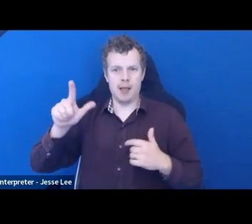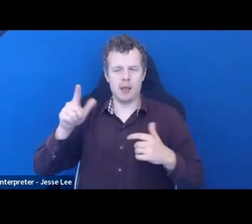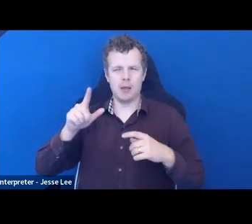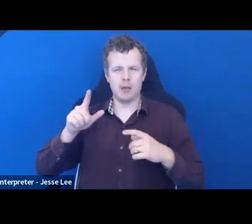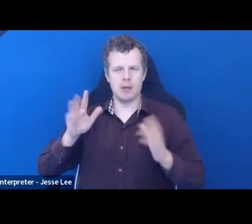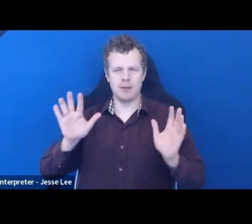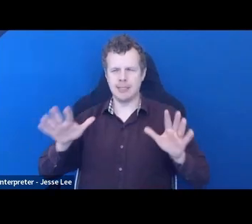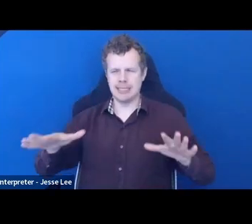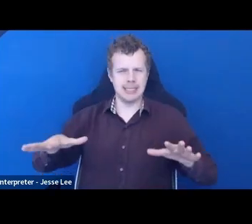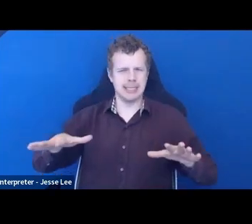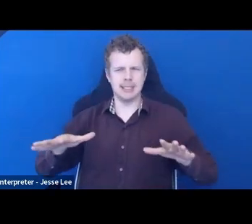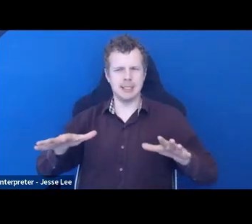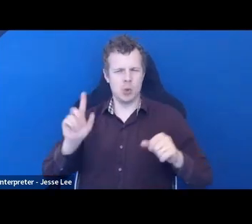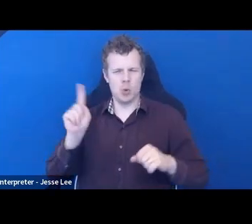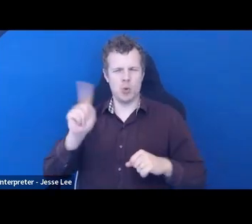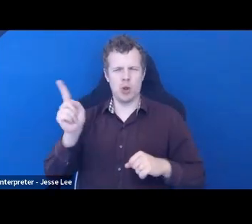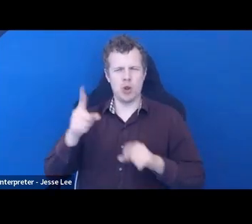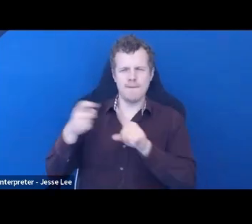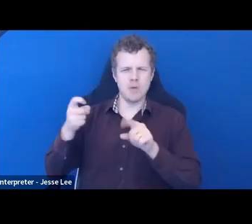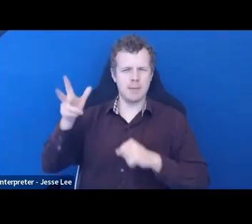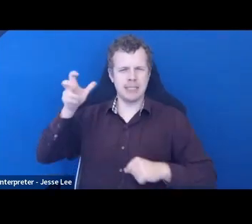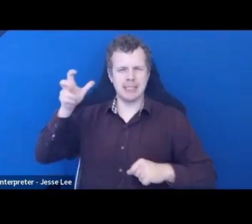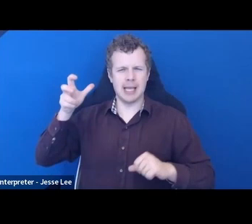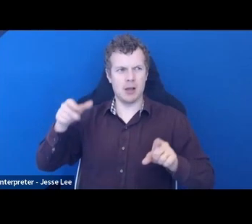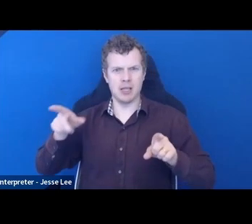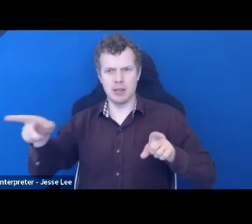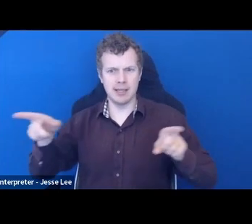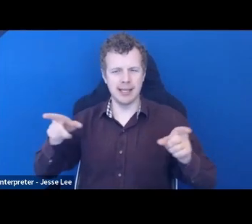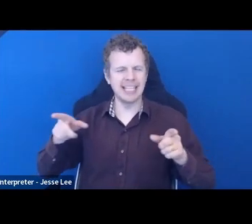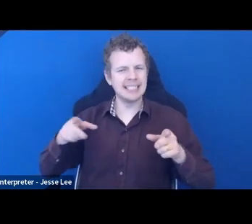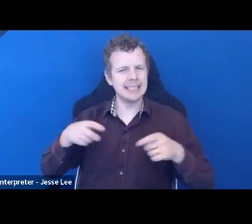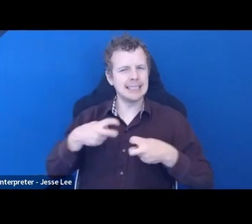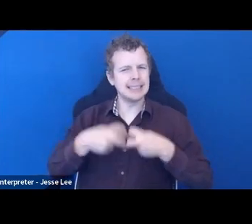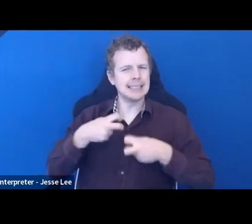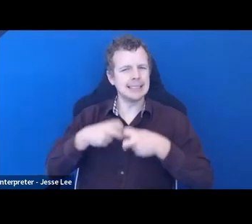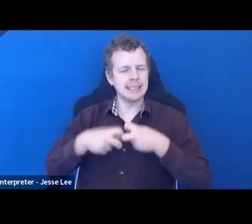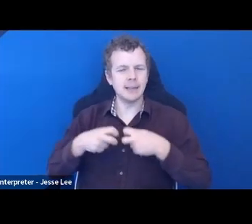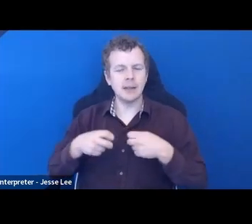And this has some consequences or some implications for safety.